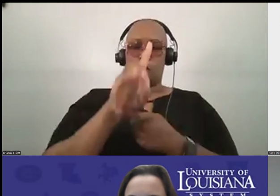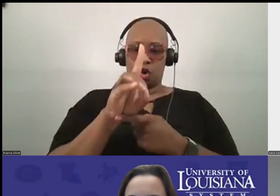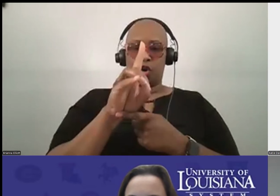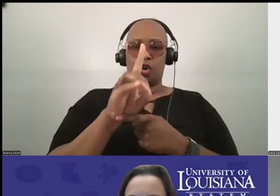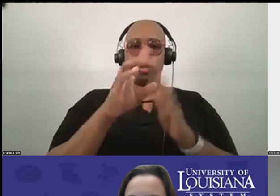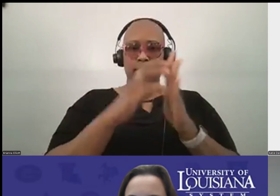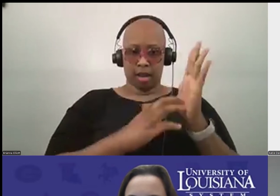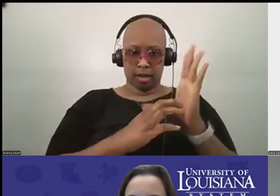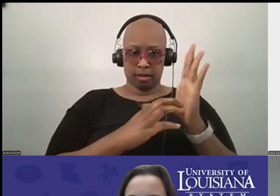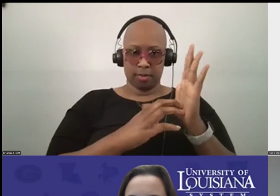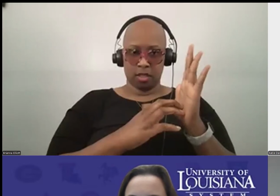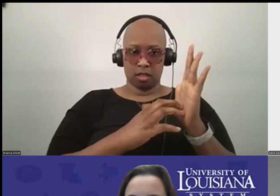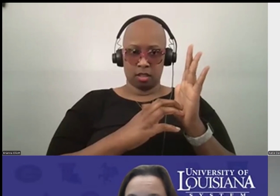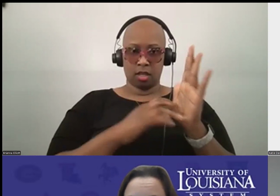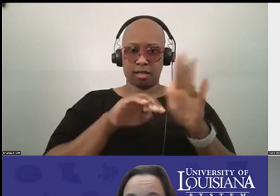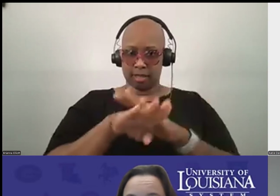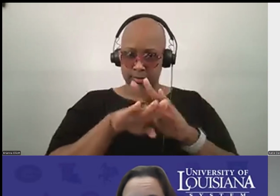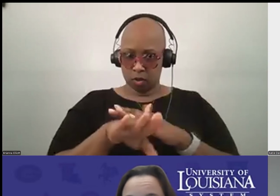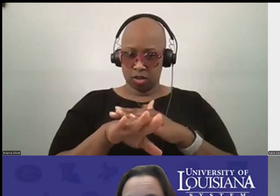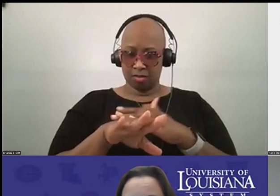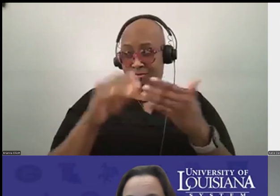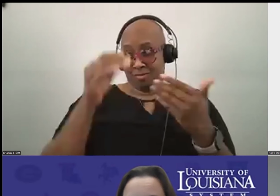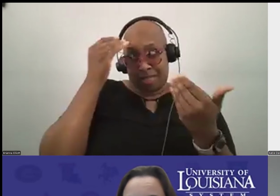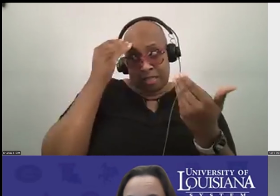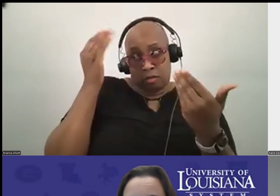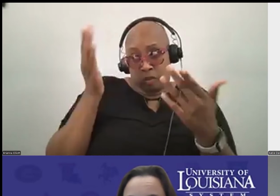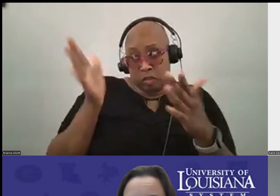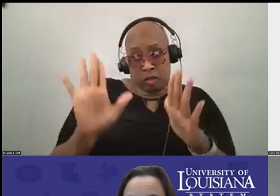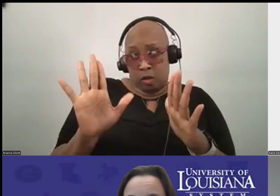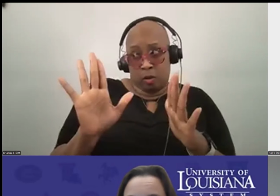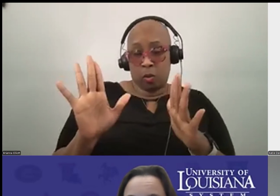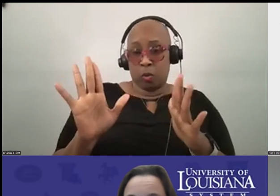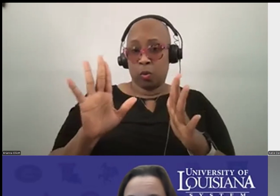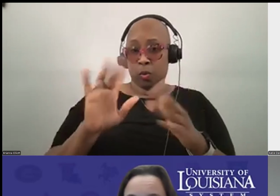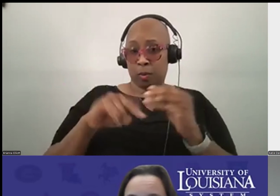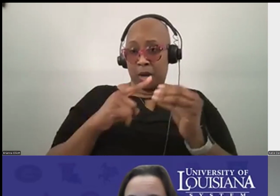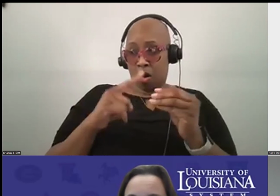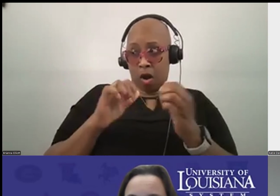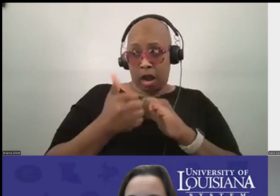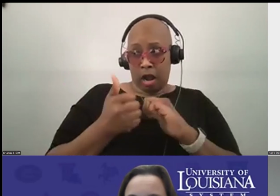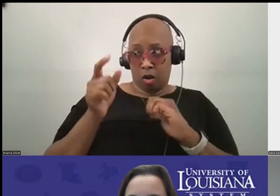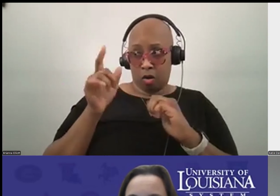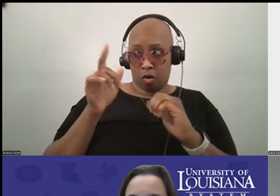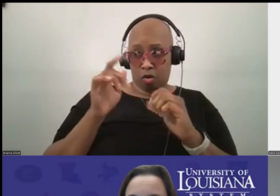sure about how equations in Word documents are read. That would be a great thing to explore.